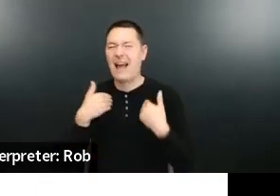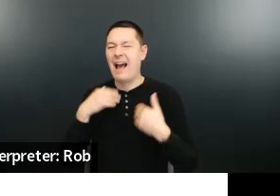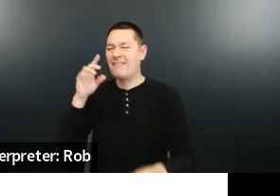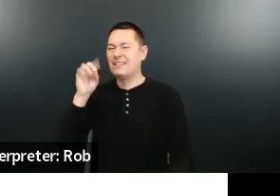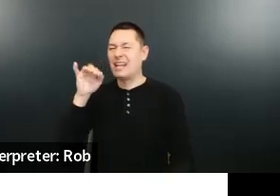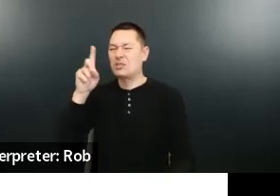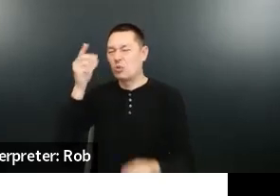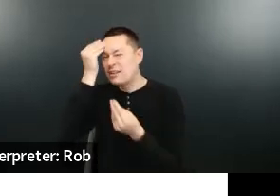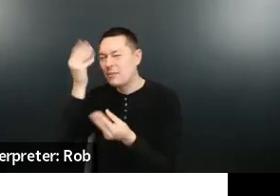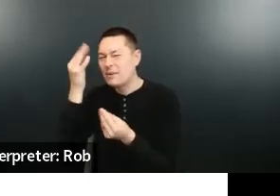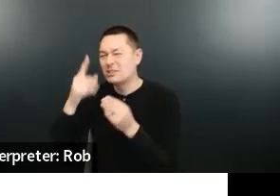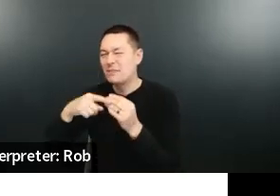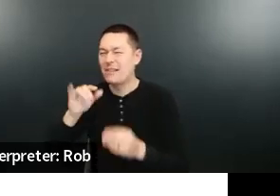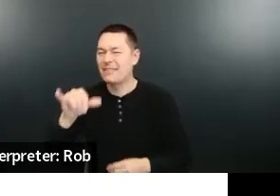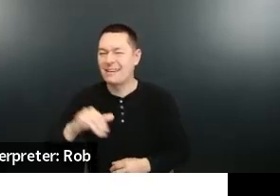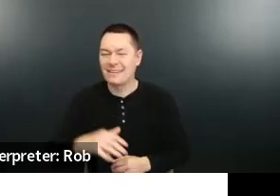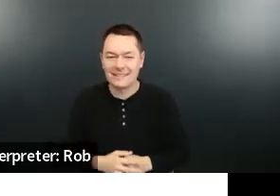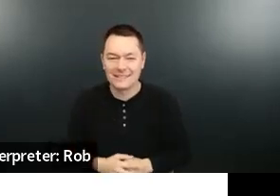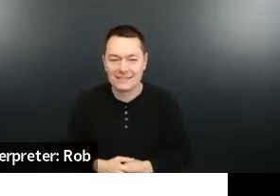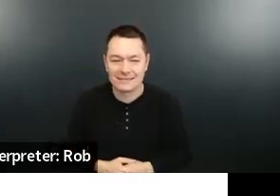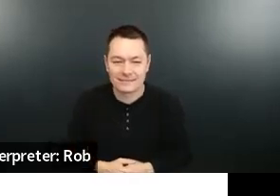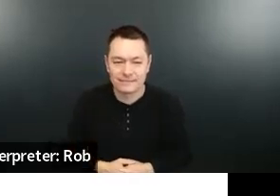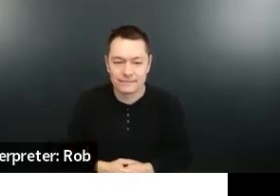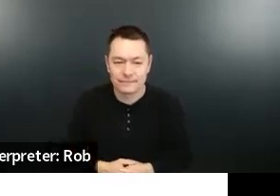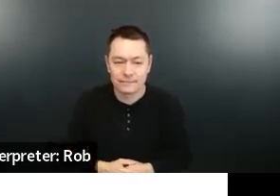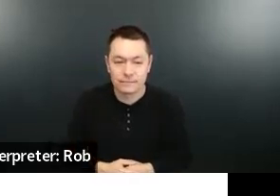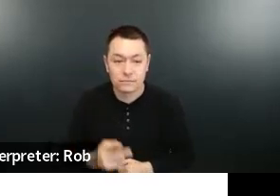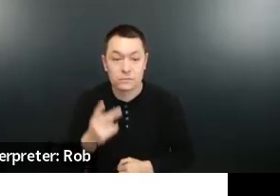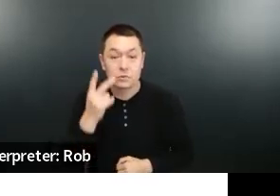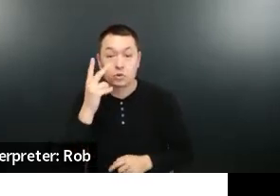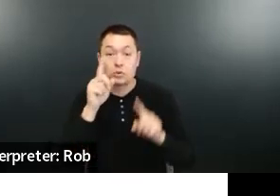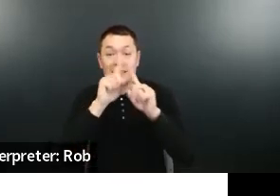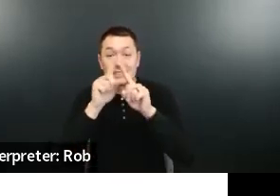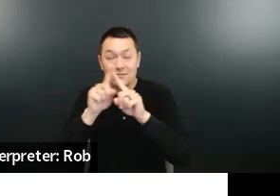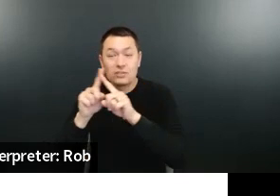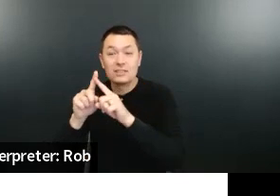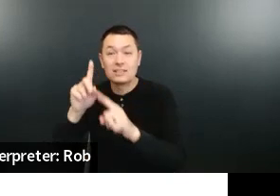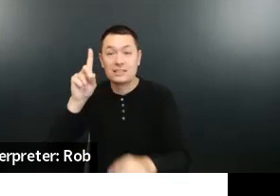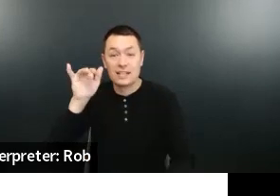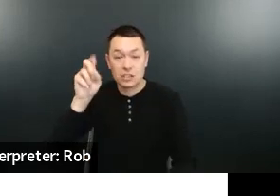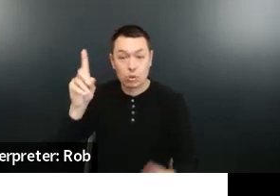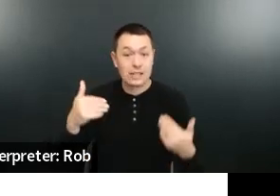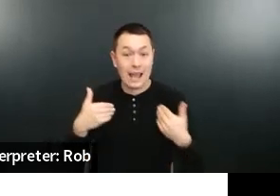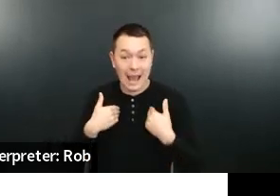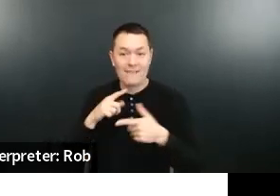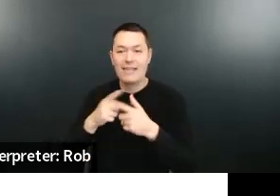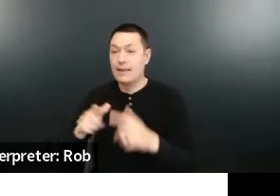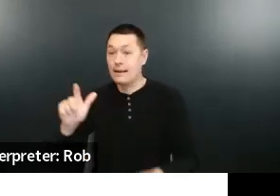And so we can go here and it shows the different dashboards that have there. And then we'll answer the links to those dashboards.